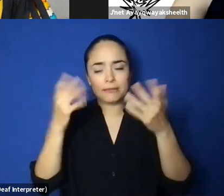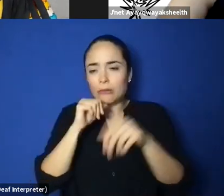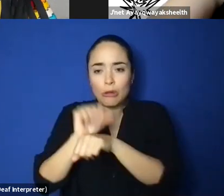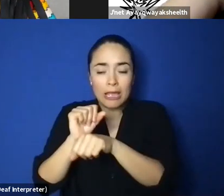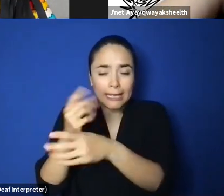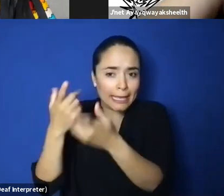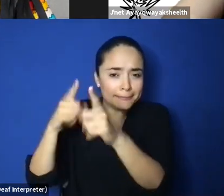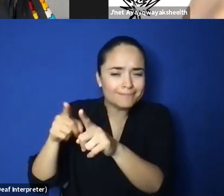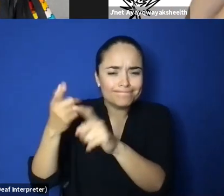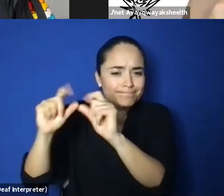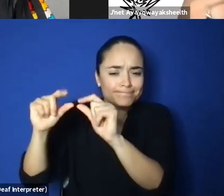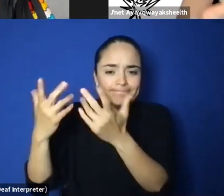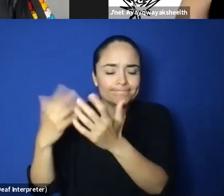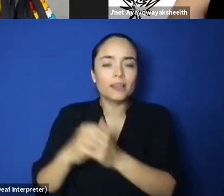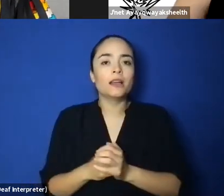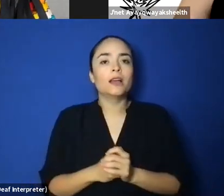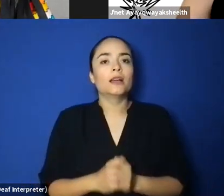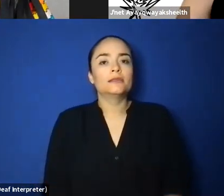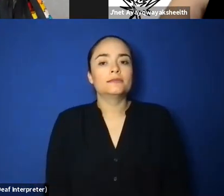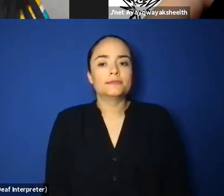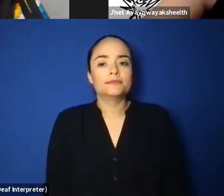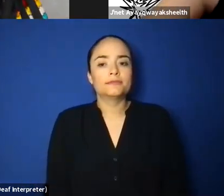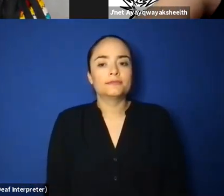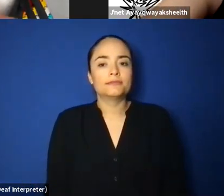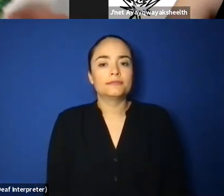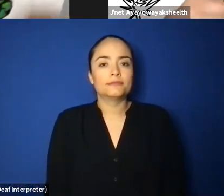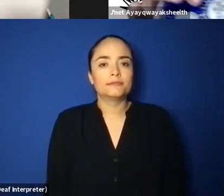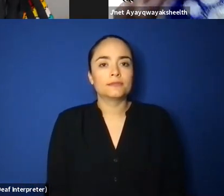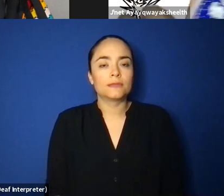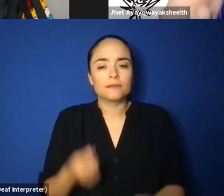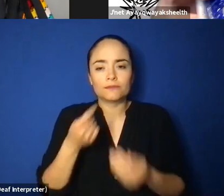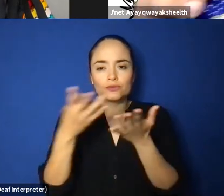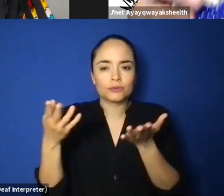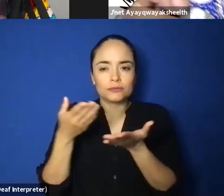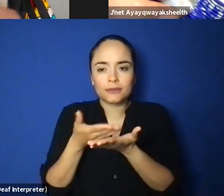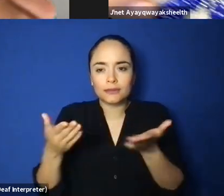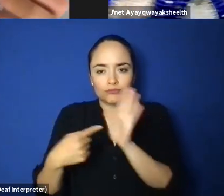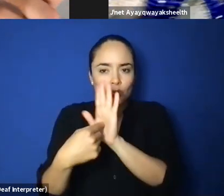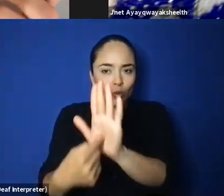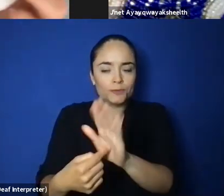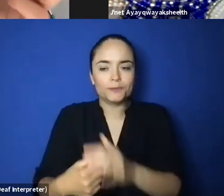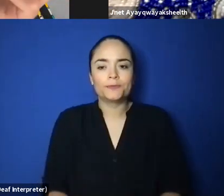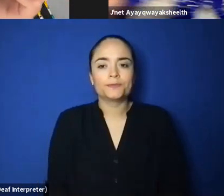anyway. I have some pieces too, J'net. I brought some -- I don't know if I can share those quickly.